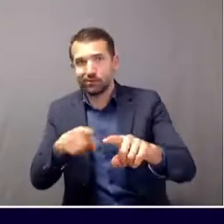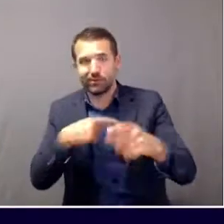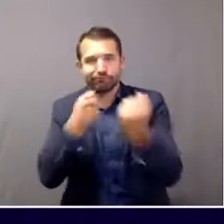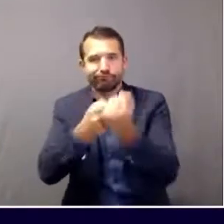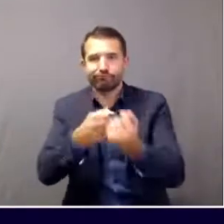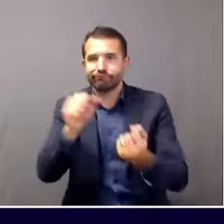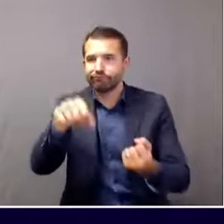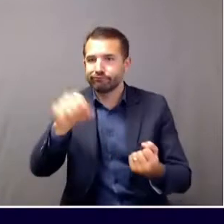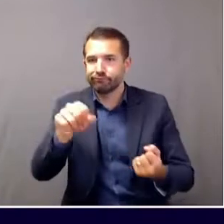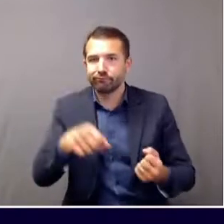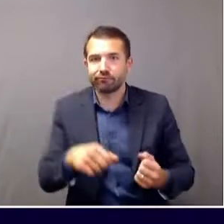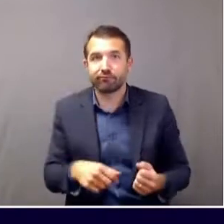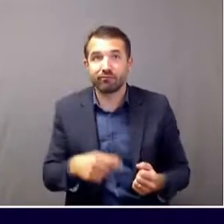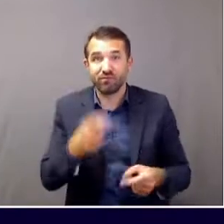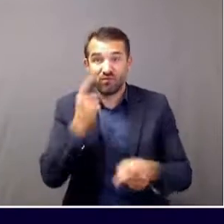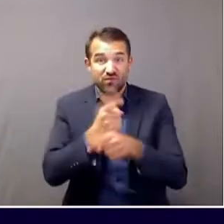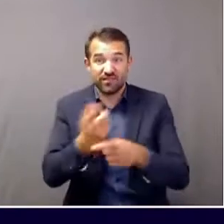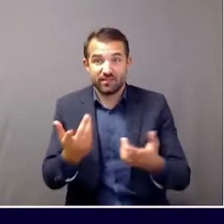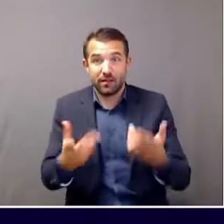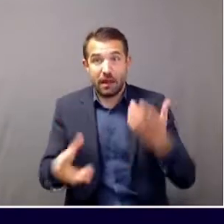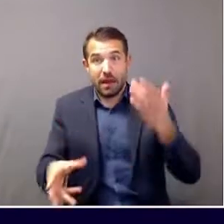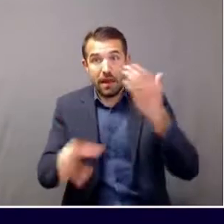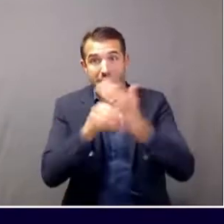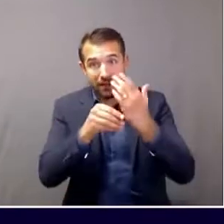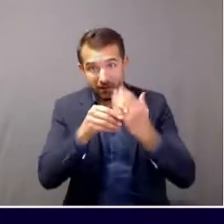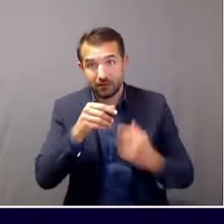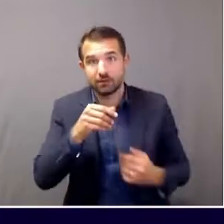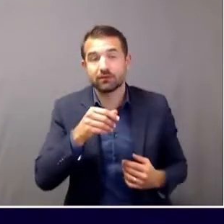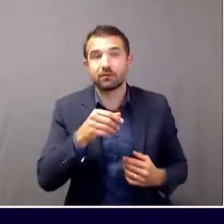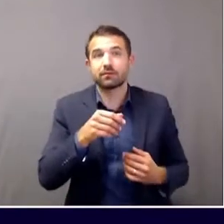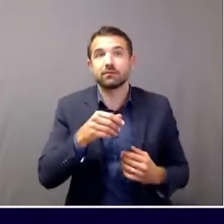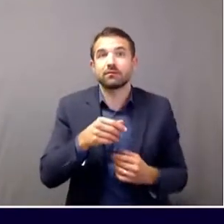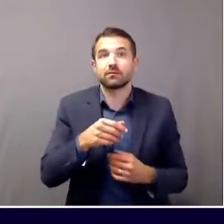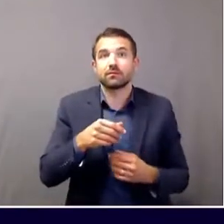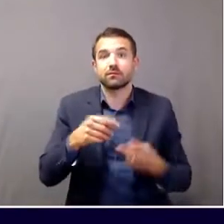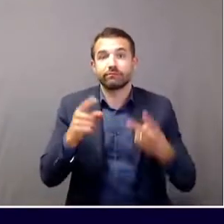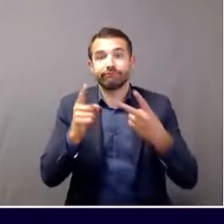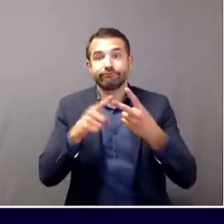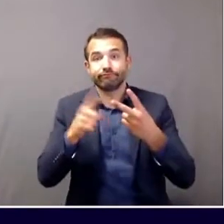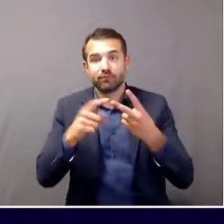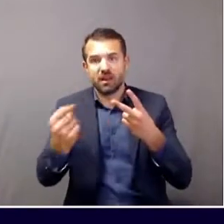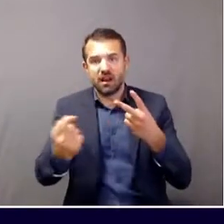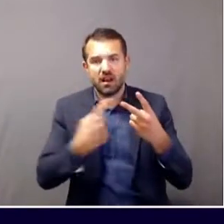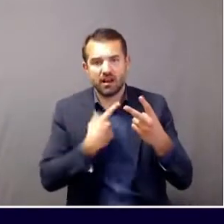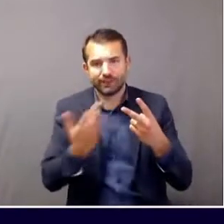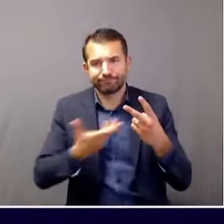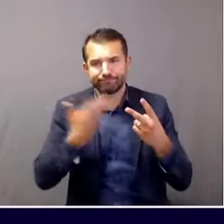out all add to the to the don't you raised in your second